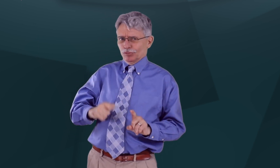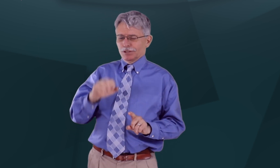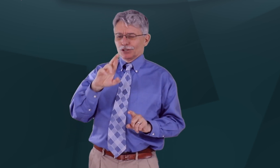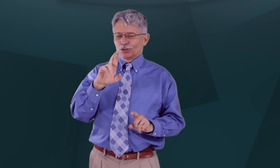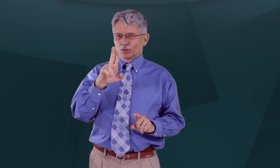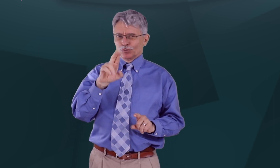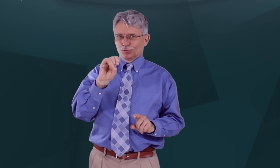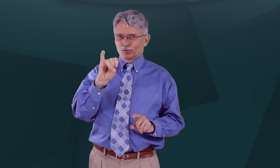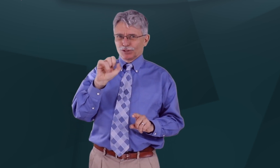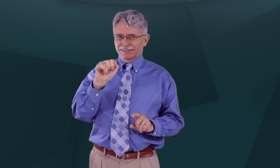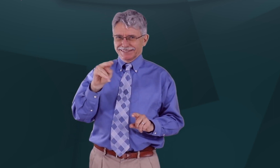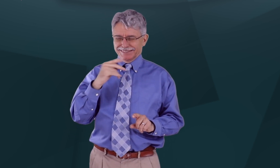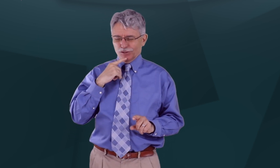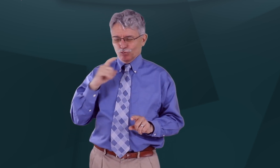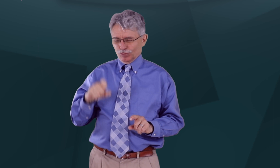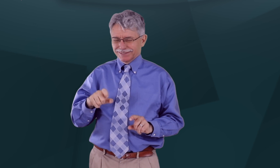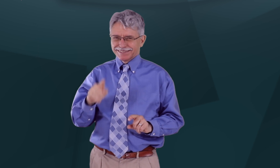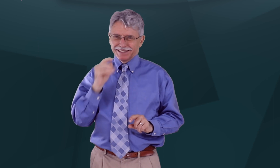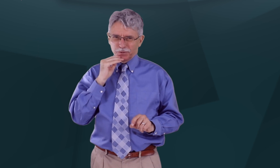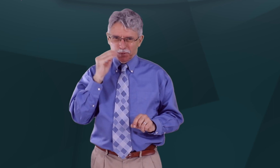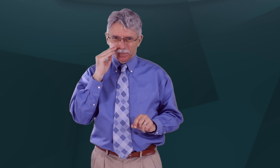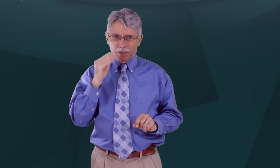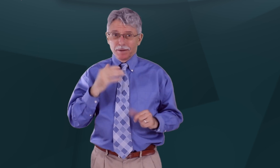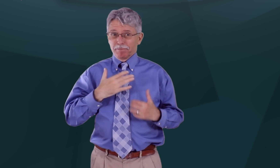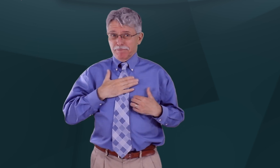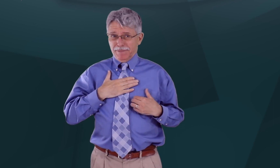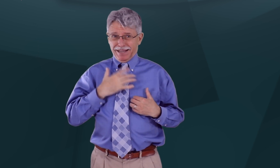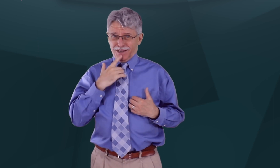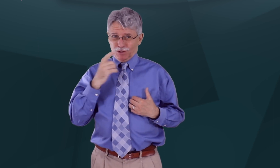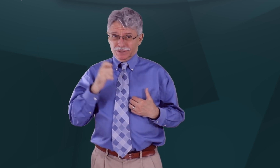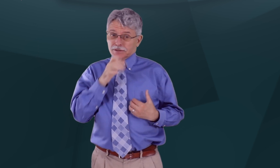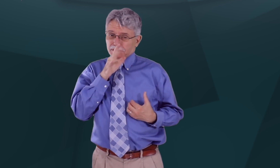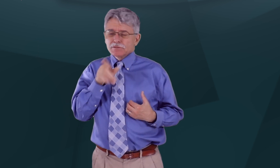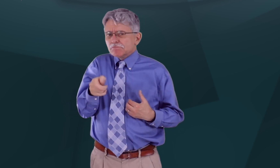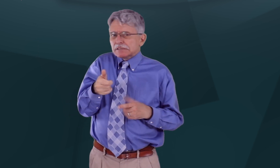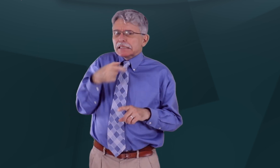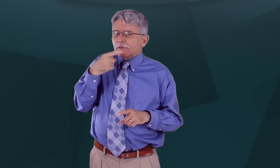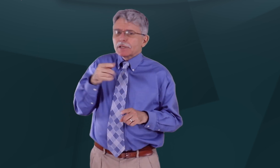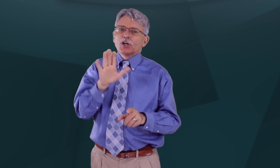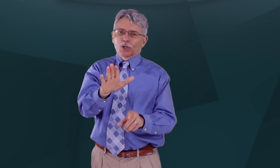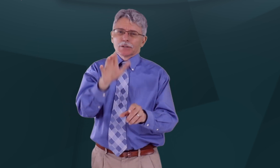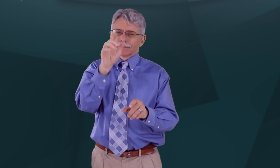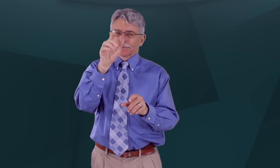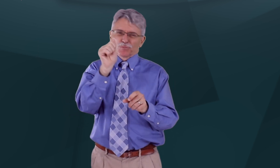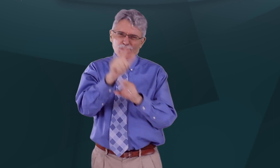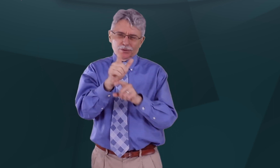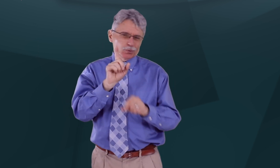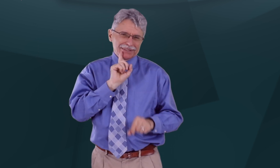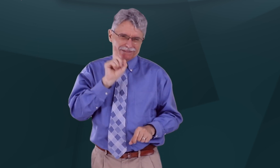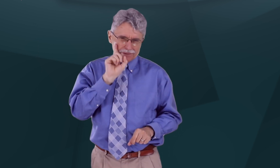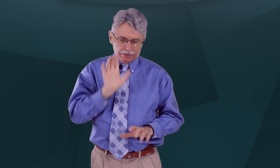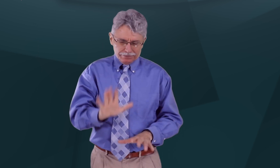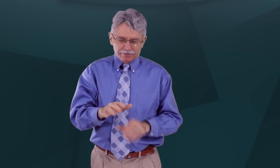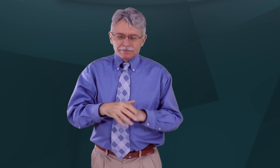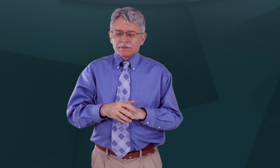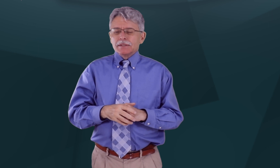She was Russian and, you know, I don't speak -- she was hearing, I need to let you know, her brothers were deaf.